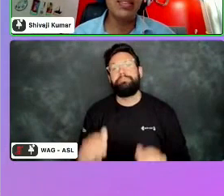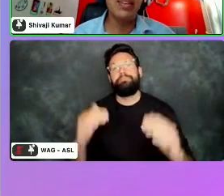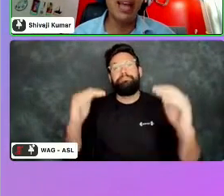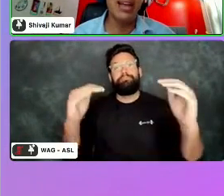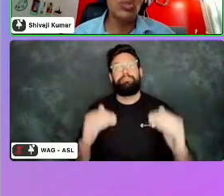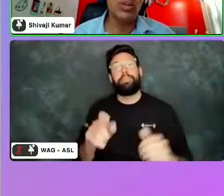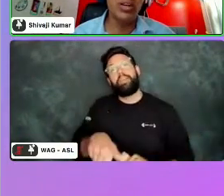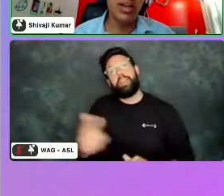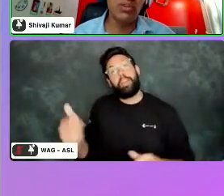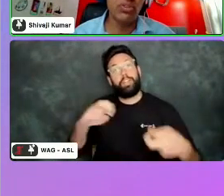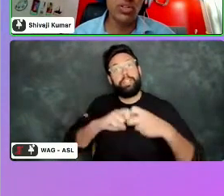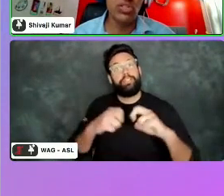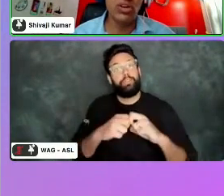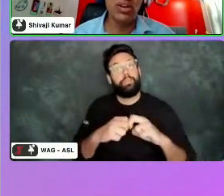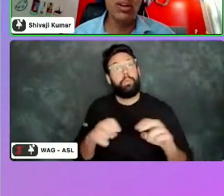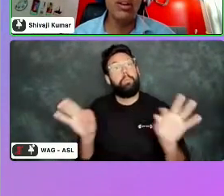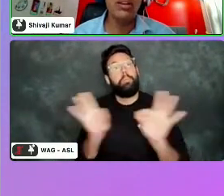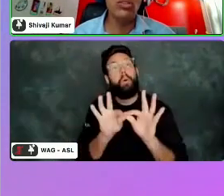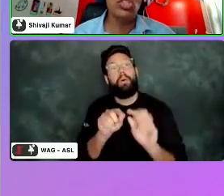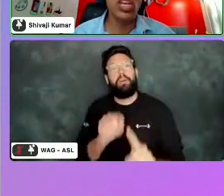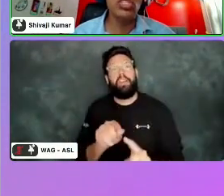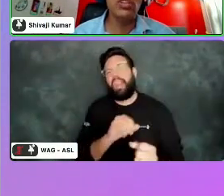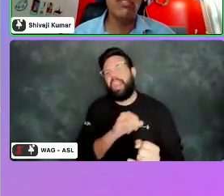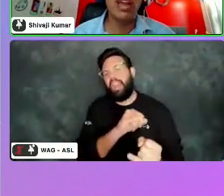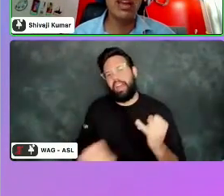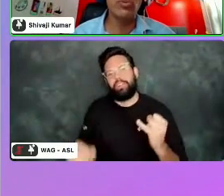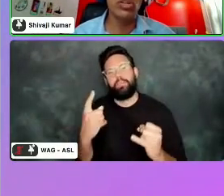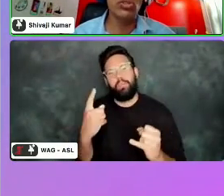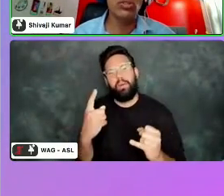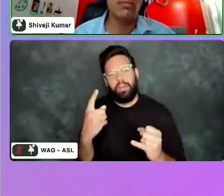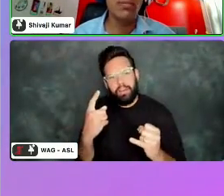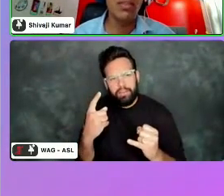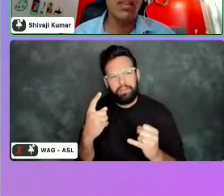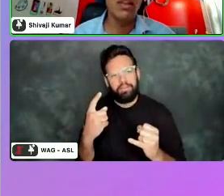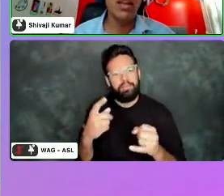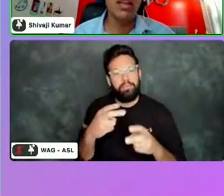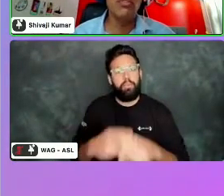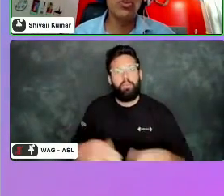and that's the last one I wanna focus on; the change of language.